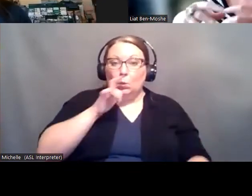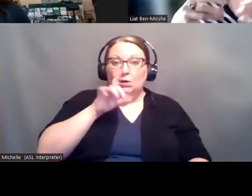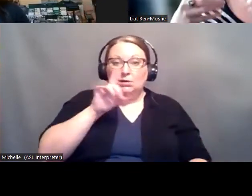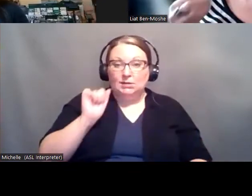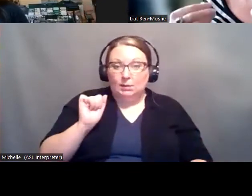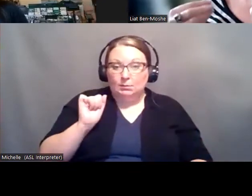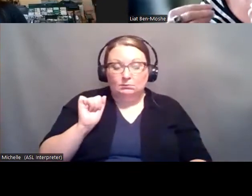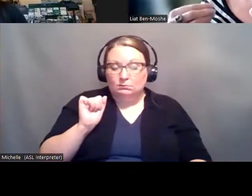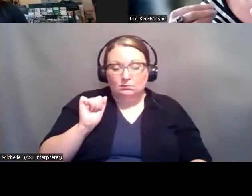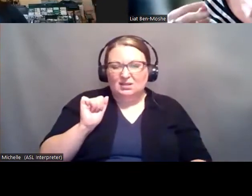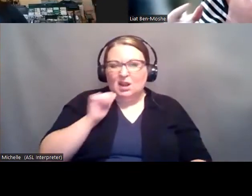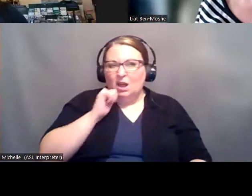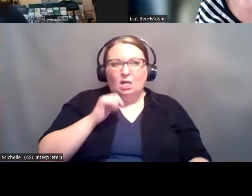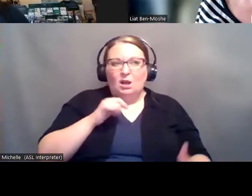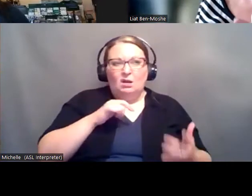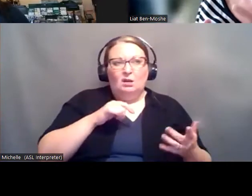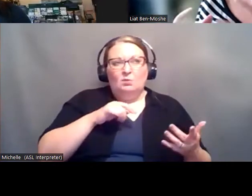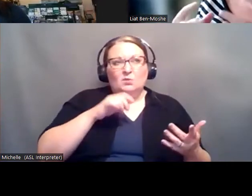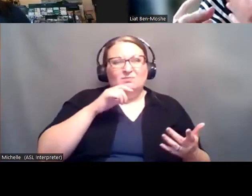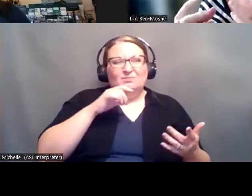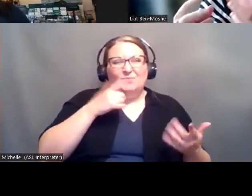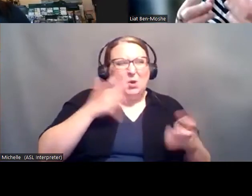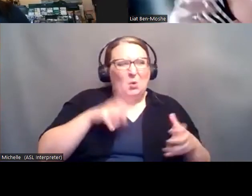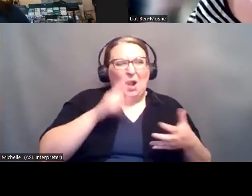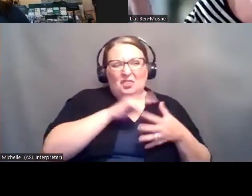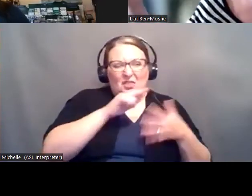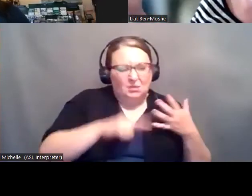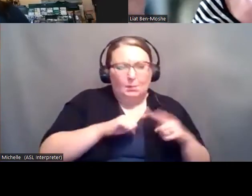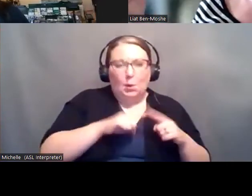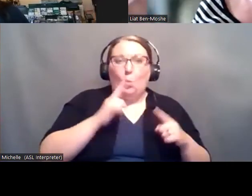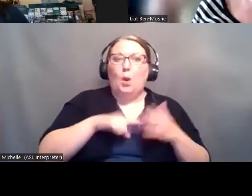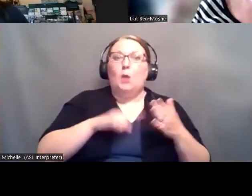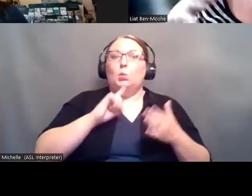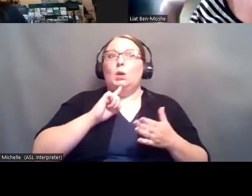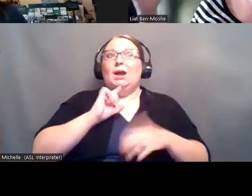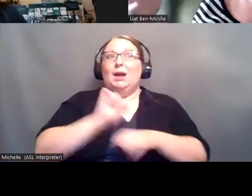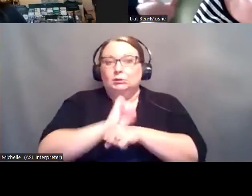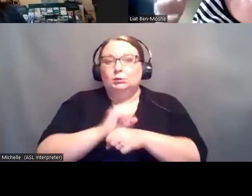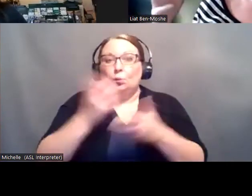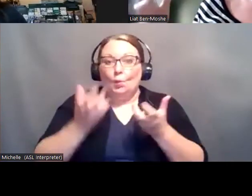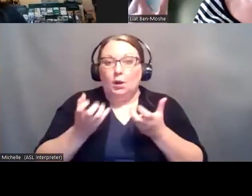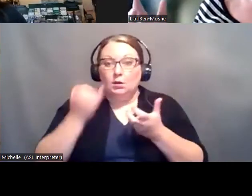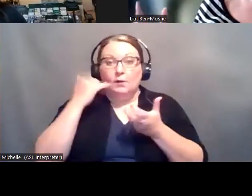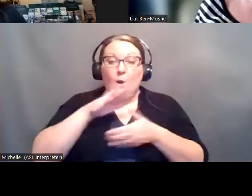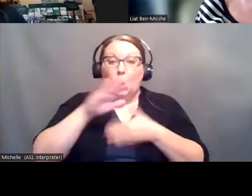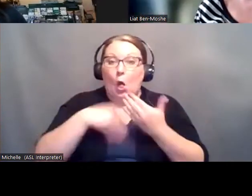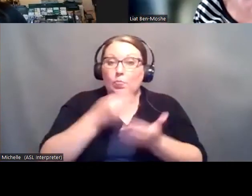So not just the what we don't want, but what do we want. Like if we had all the money and all the support,